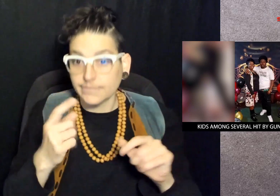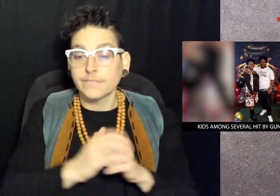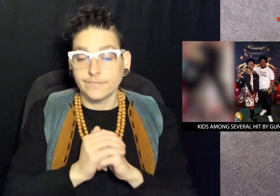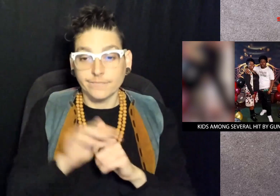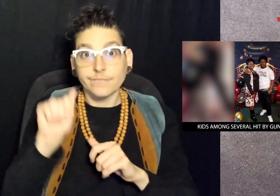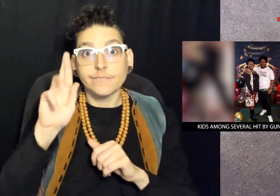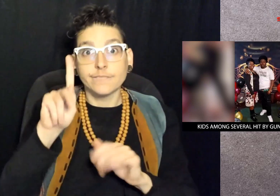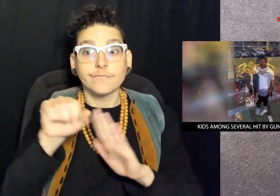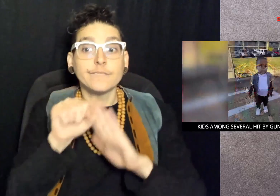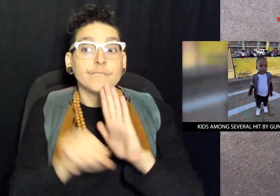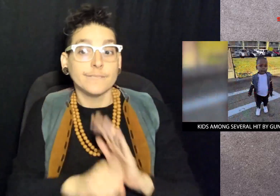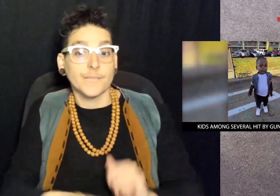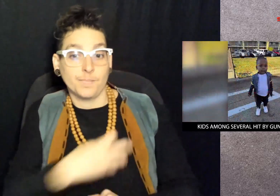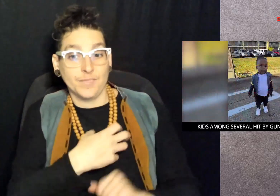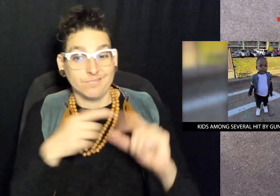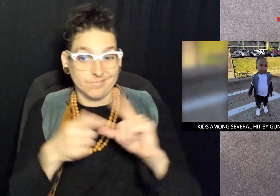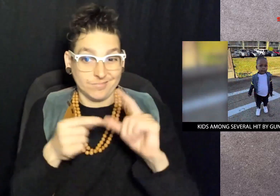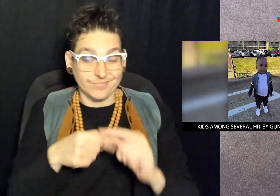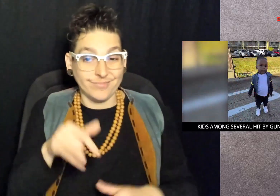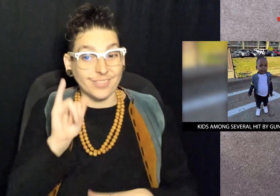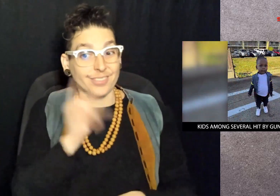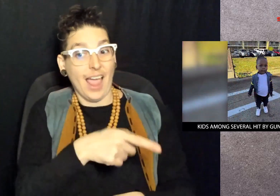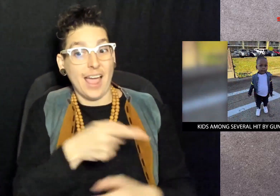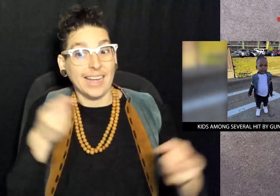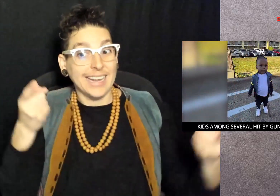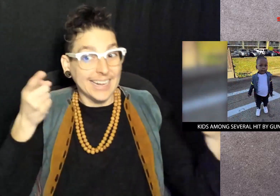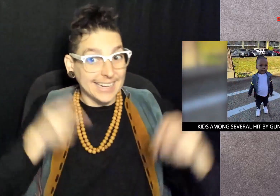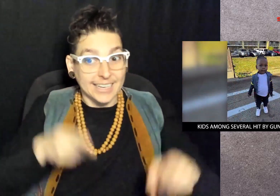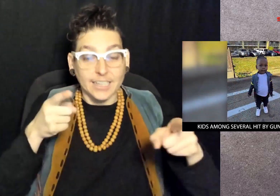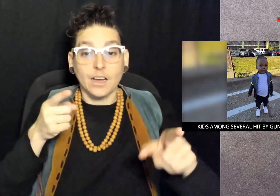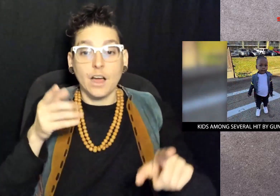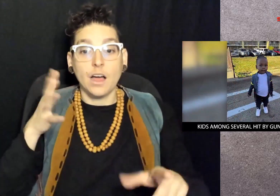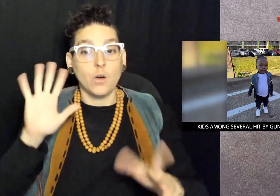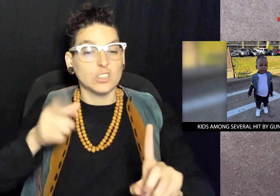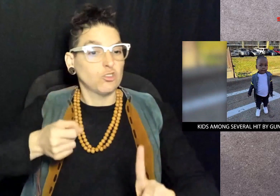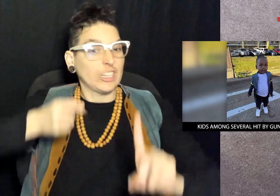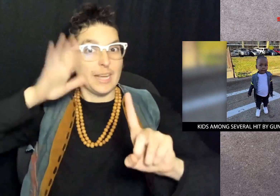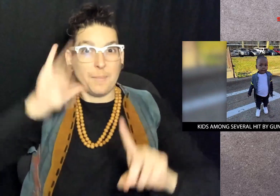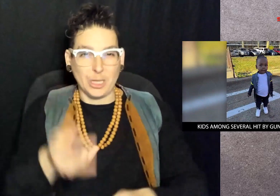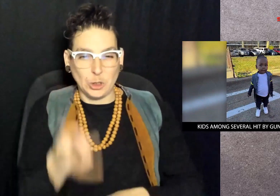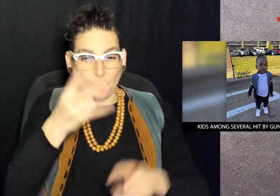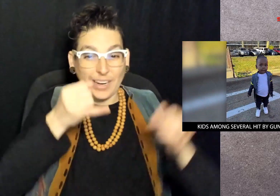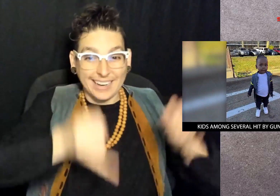children are between the ages of 19 months to 11 years old Arkansas State police say